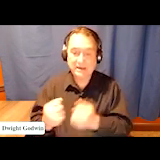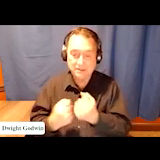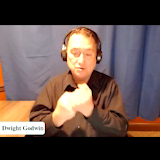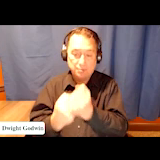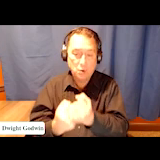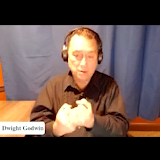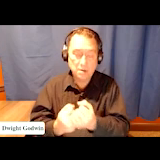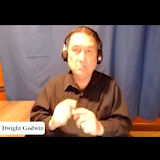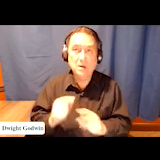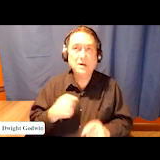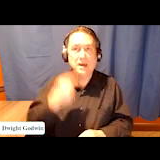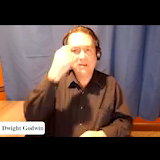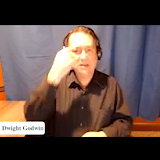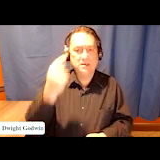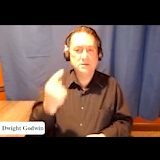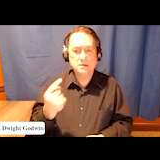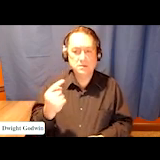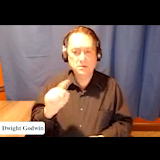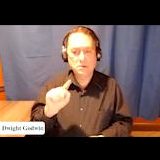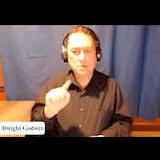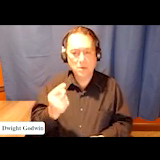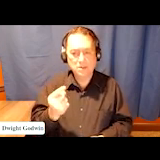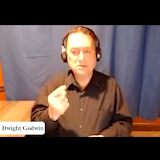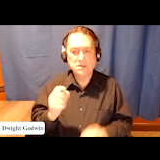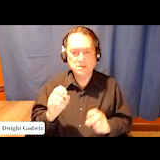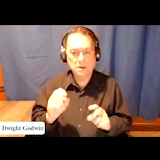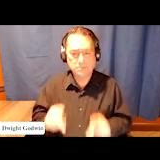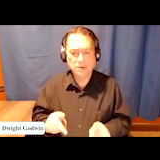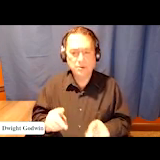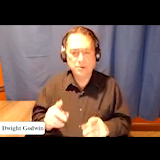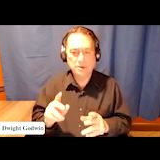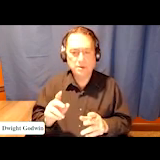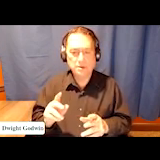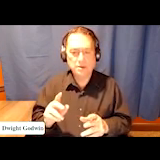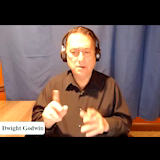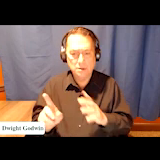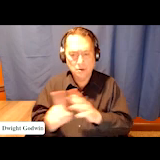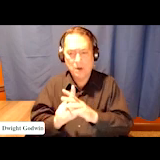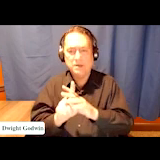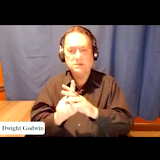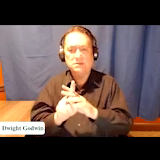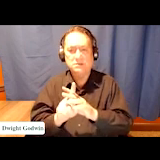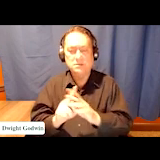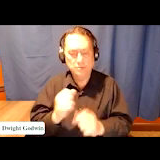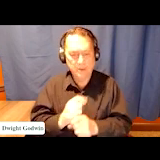But I think, once the opportunity arises and you make sure that the people